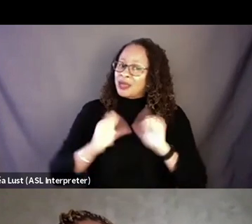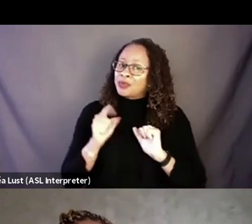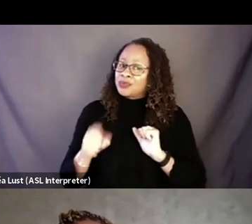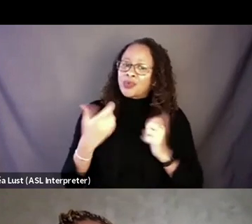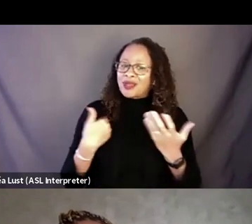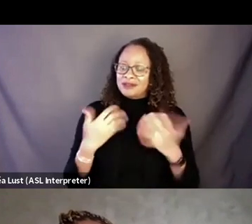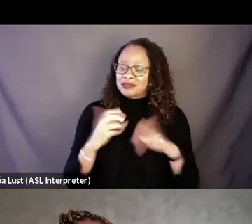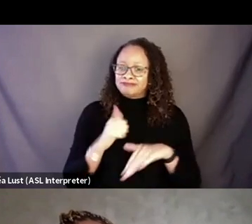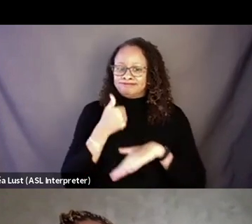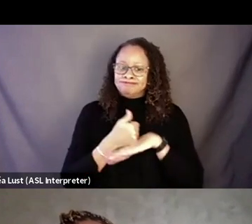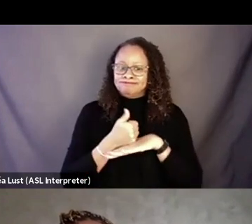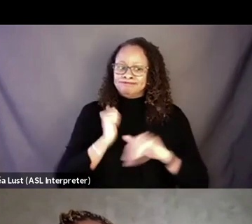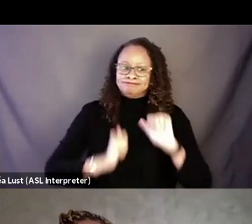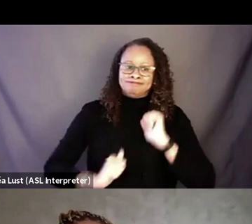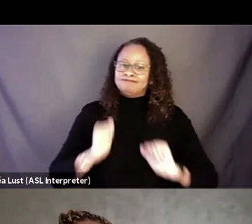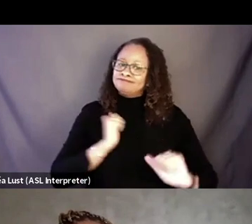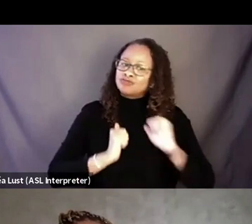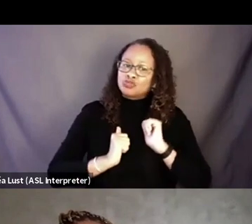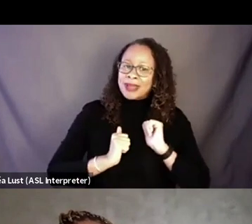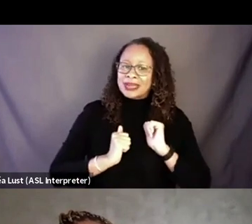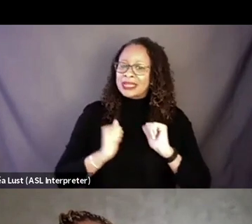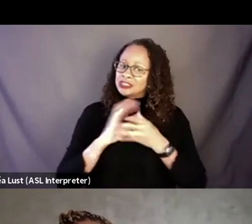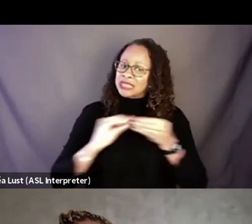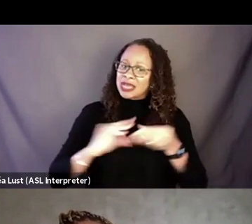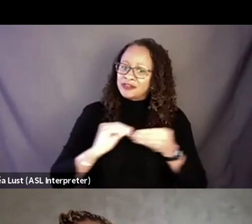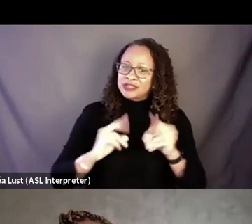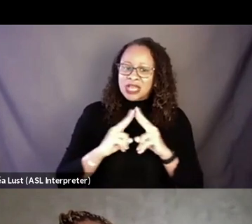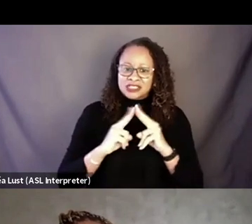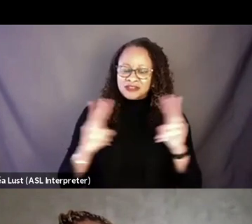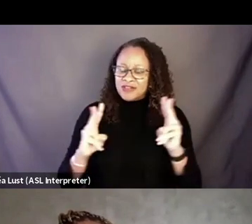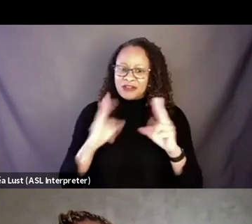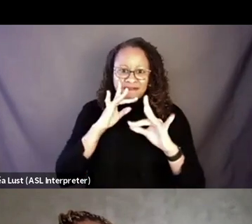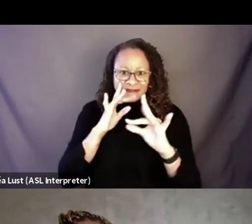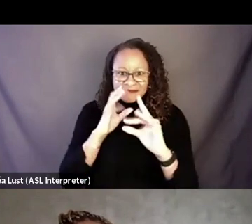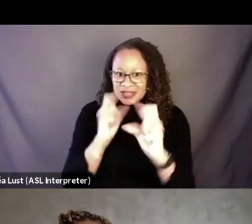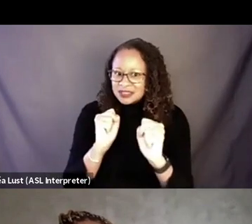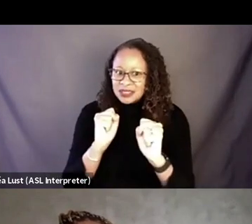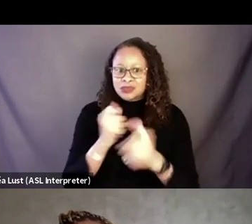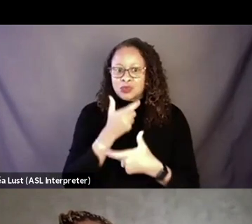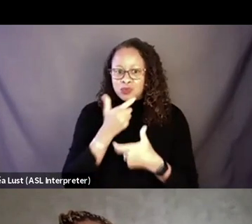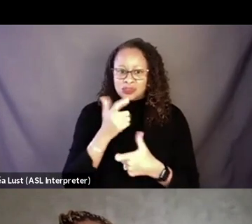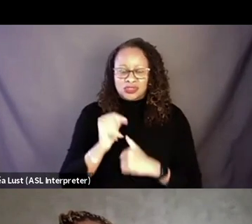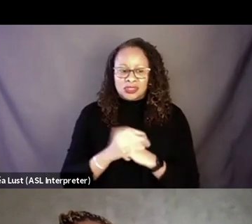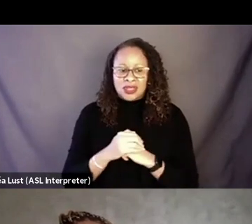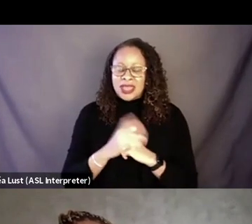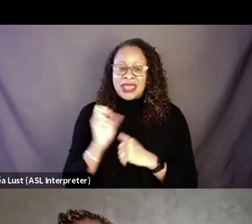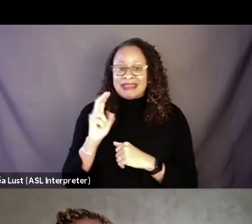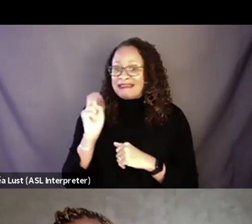out the dramatic narrative. It's very compelling, even picking Boni as a character